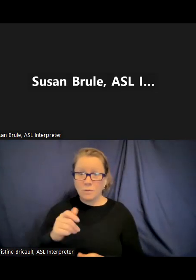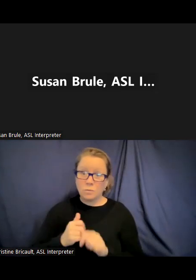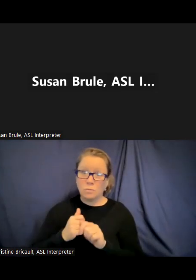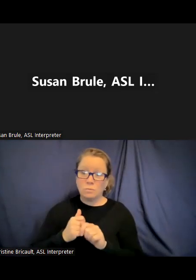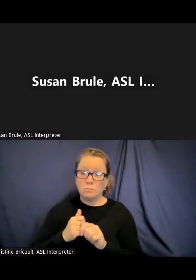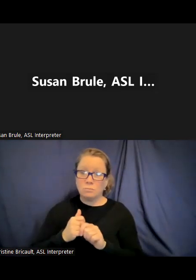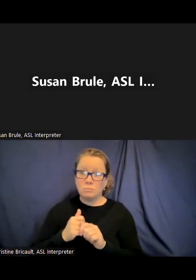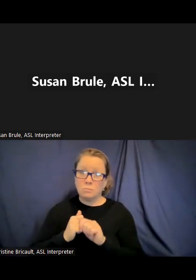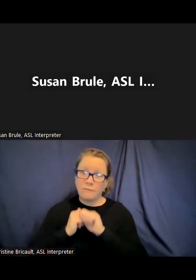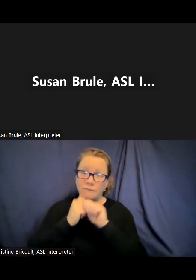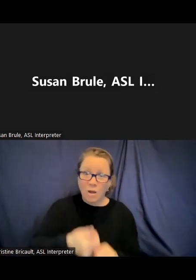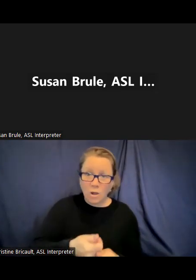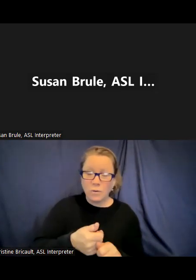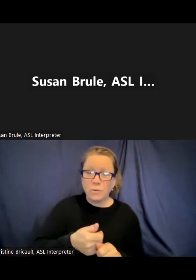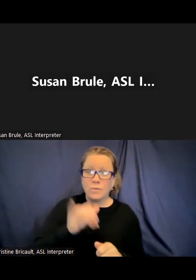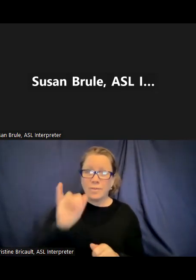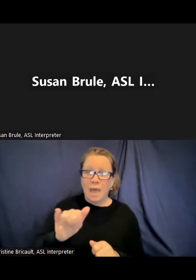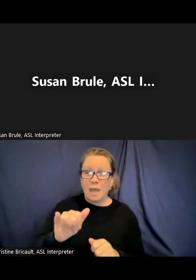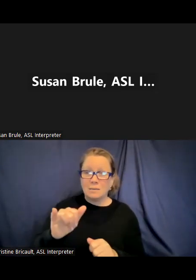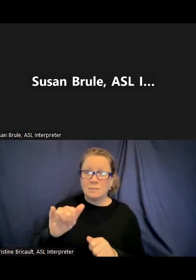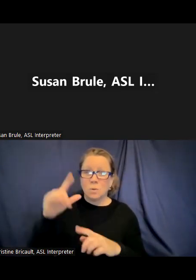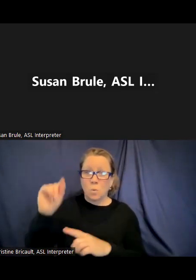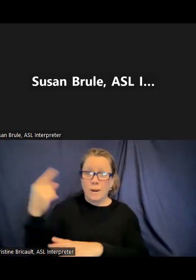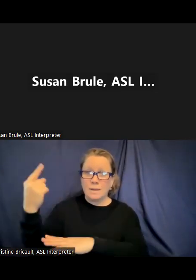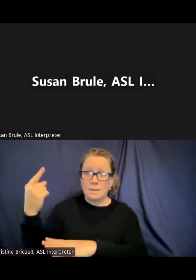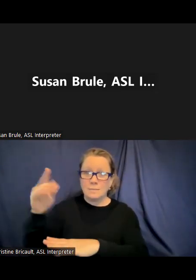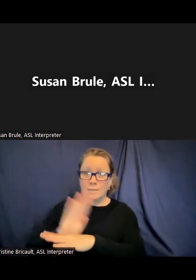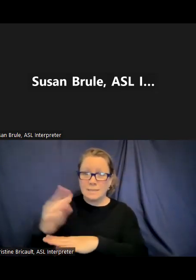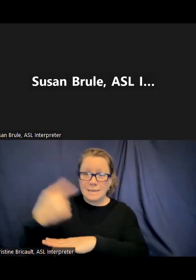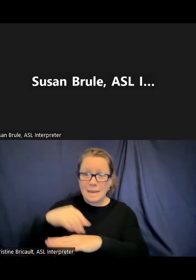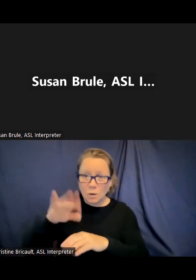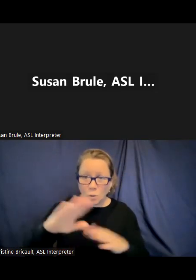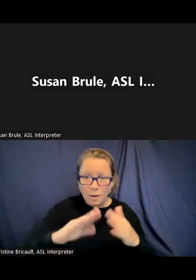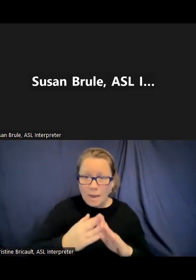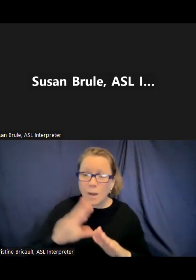your town, but it's a good idea to have a policy in place that